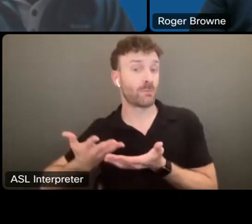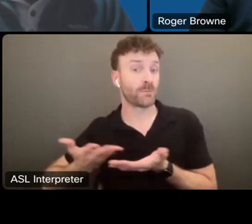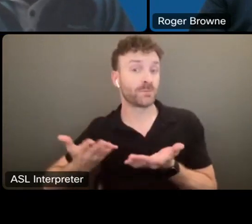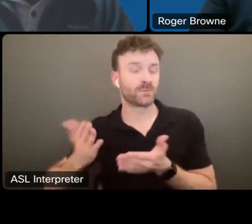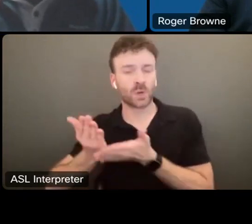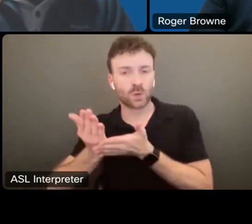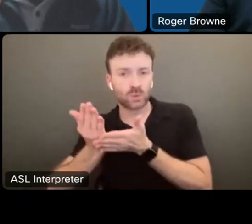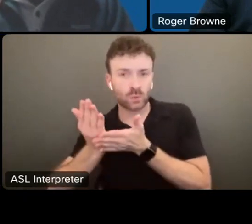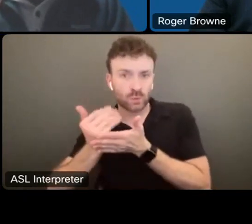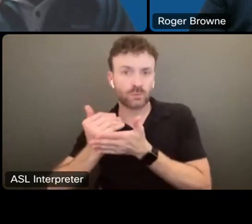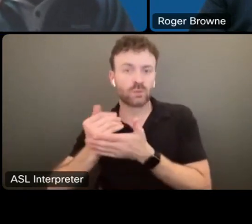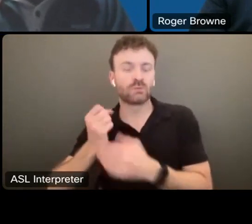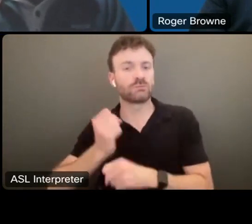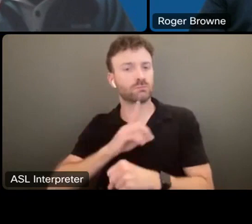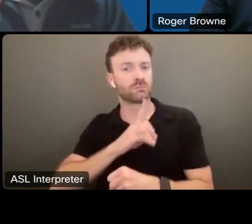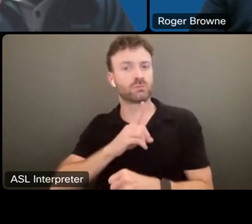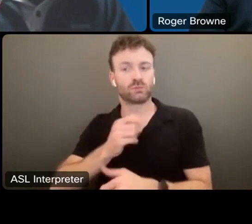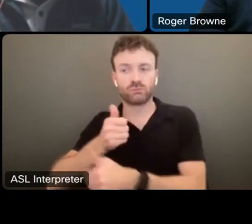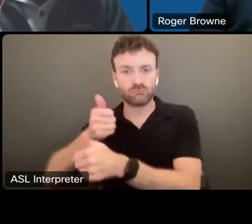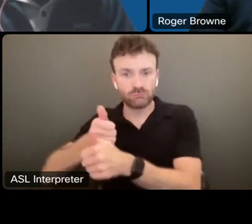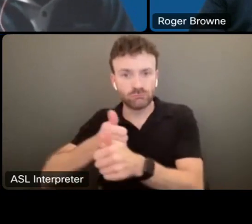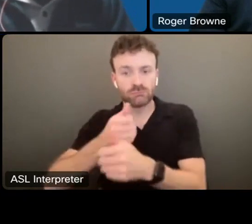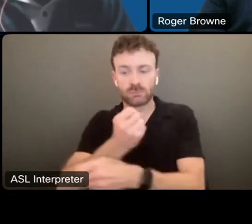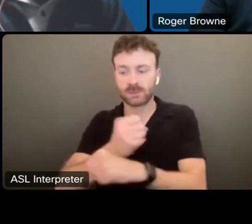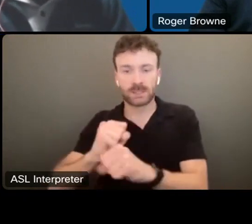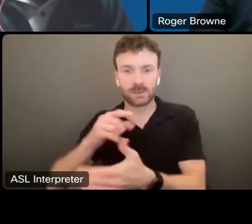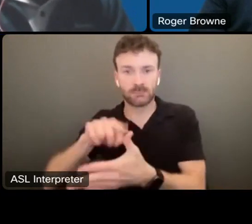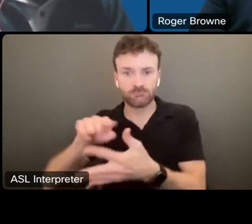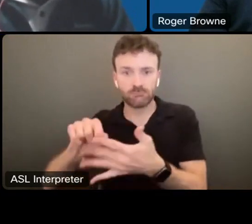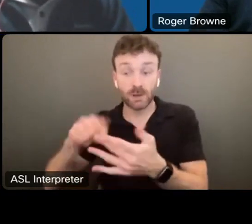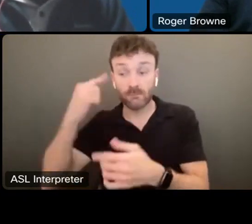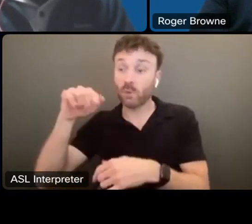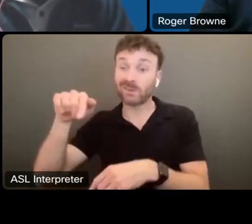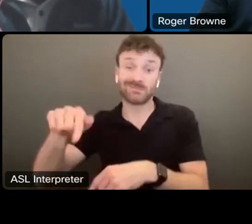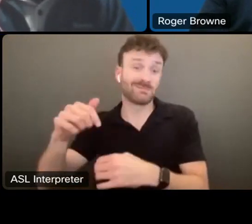to ensure that various safety aspects of that construction work zone is being met as well